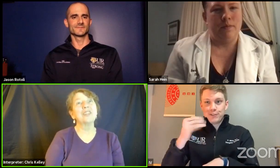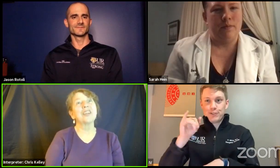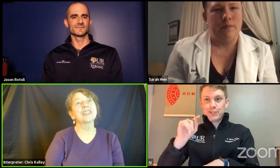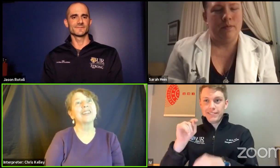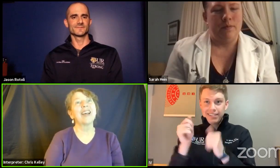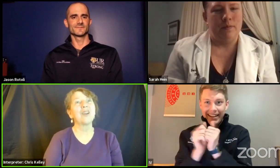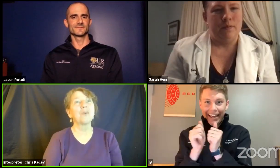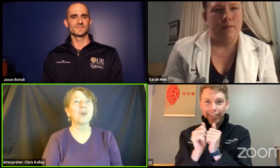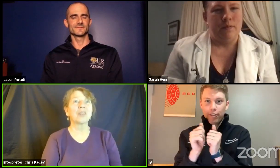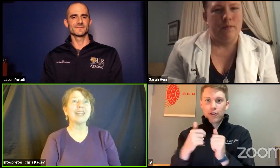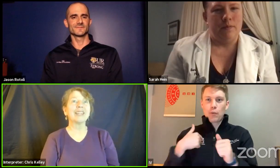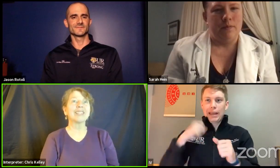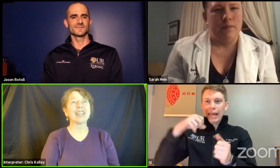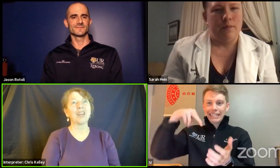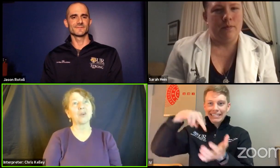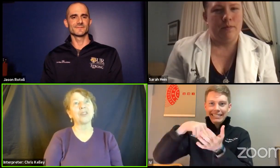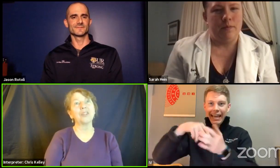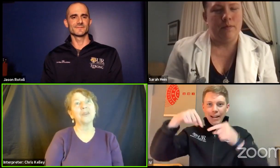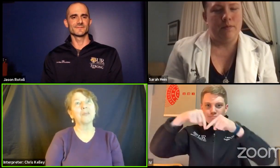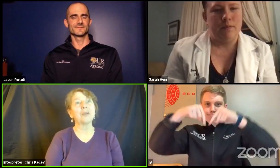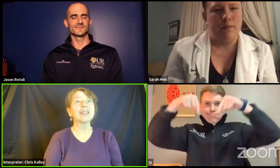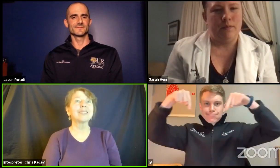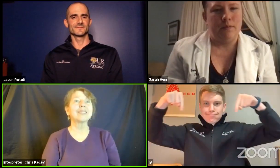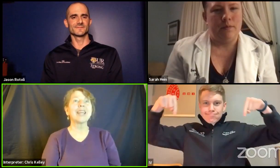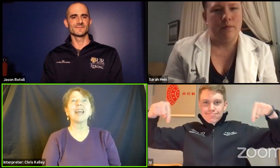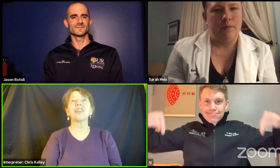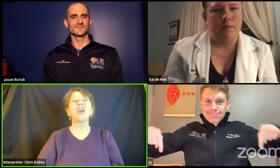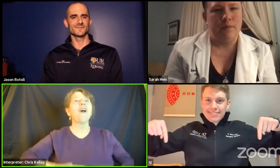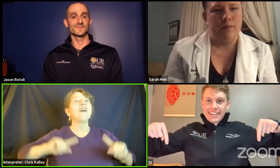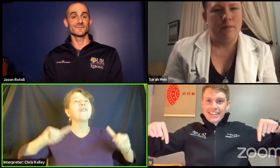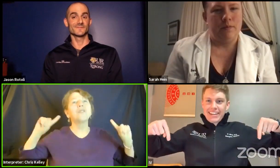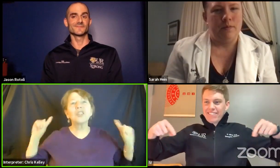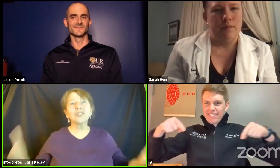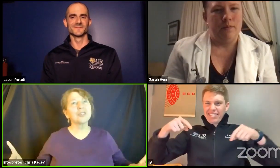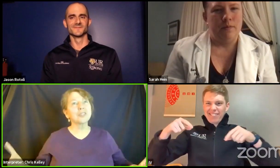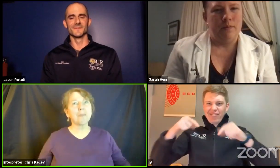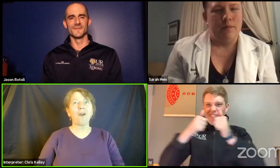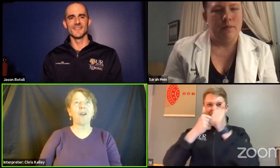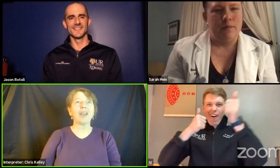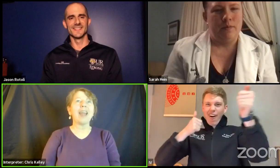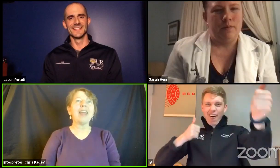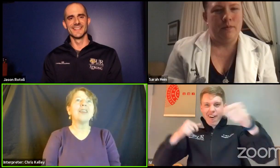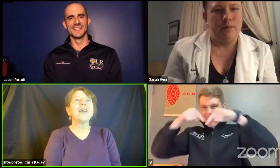Both of us are hearing physicians. We speak with our voice with our